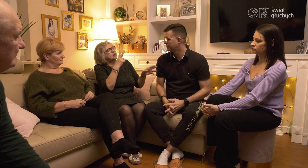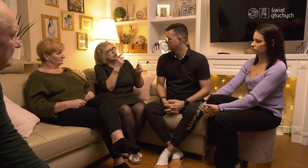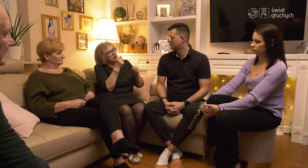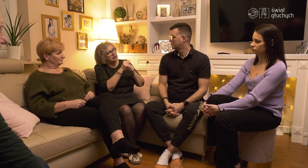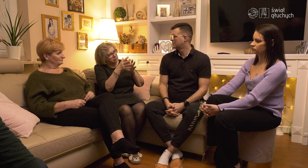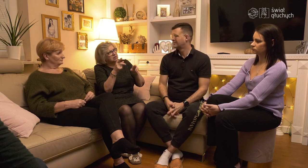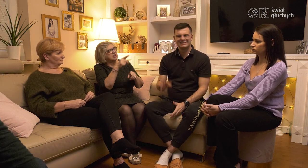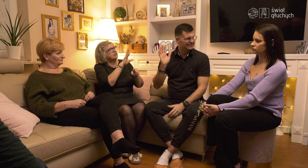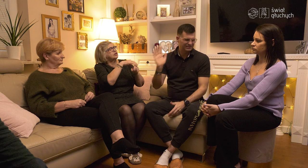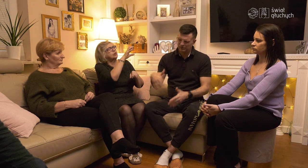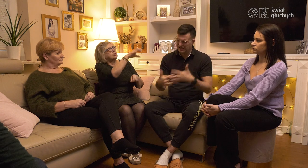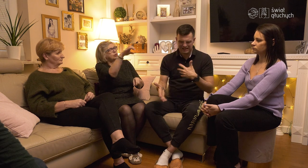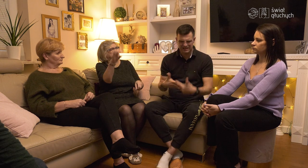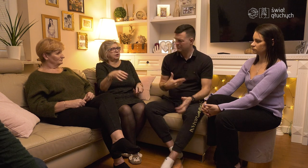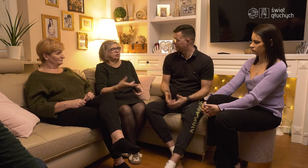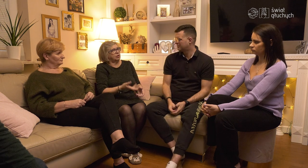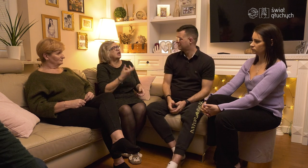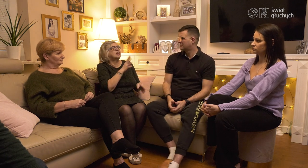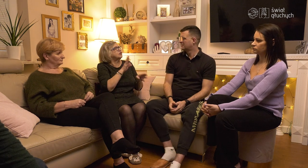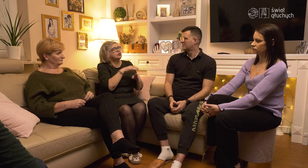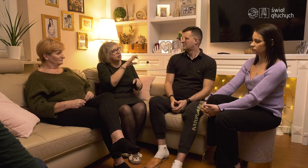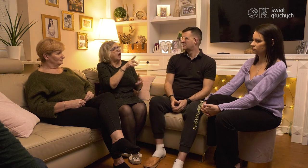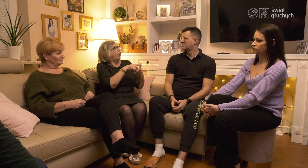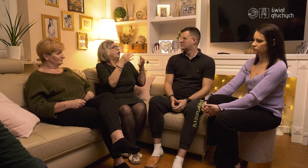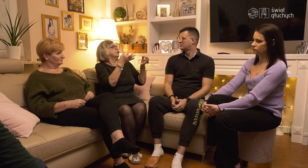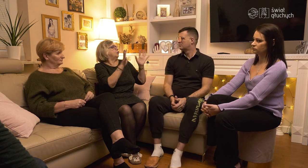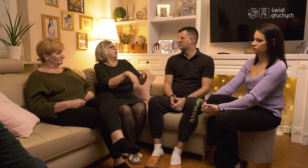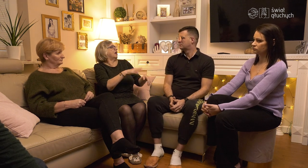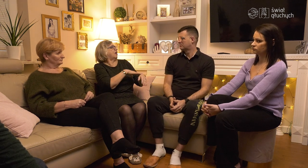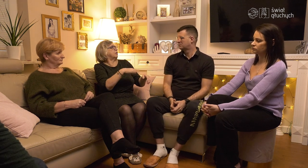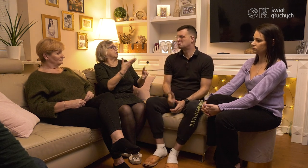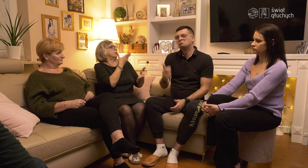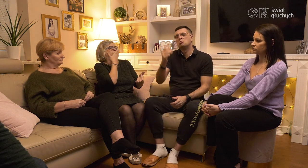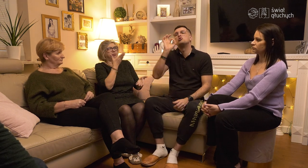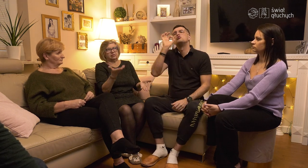[Grażyna]: A little bit is. You see, and the school in Radom is falling, there are no deaf children.